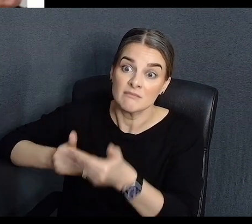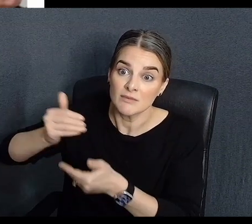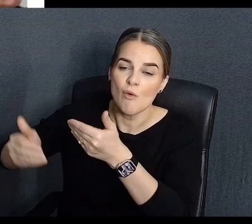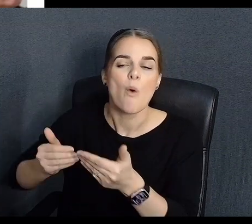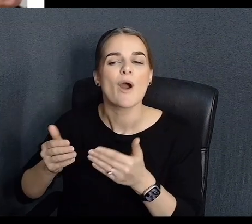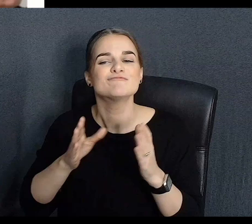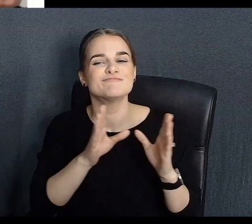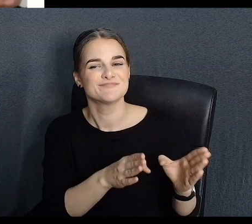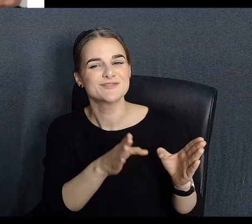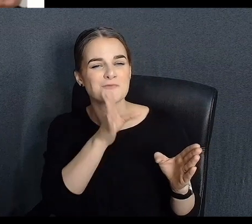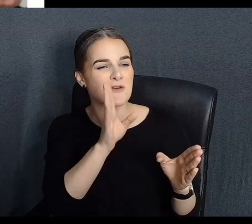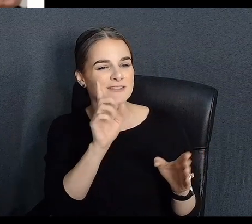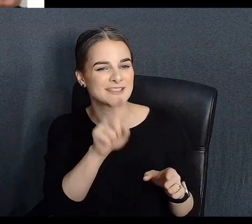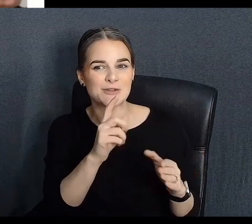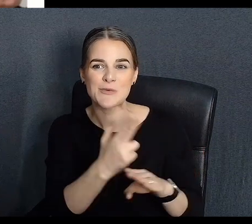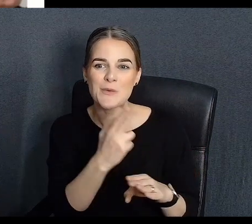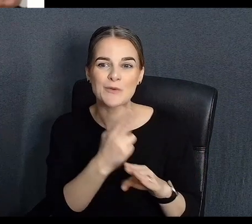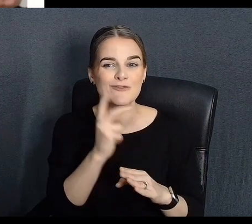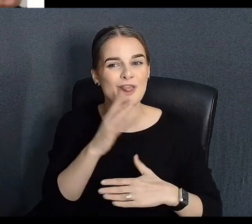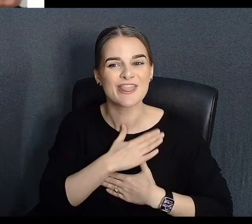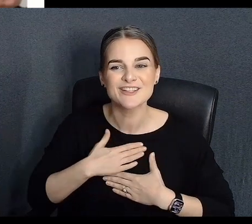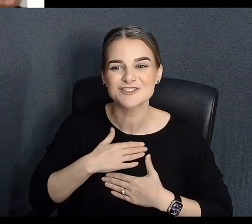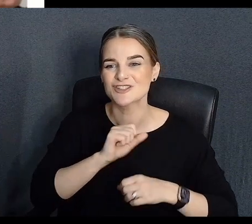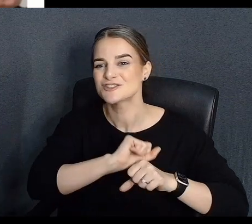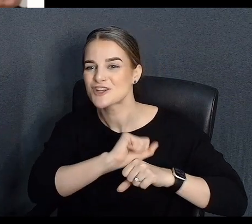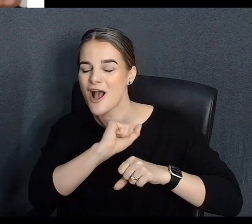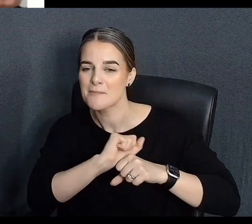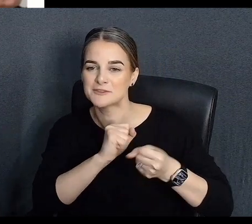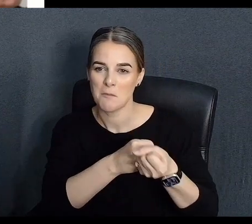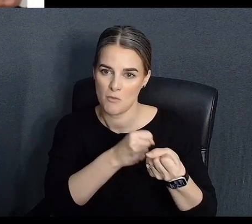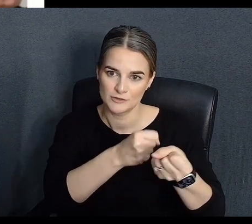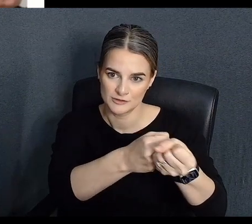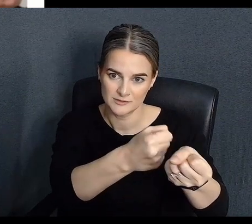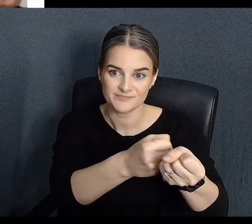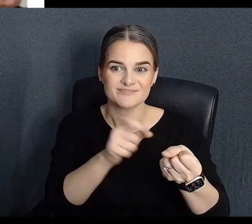the device for things like leisure or job supports. So we need it to be unlocked, and we